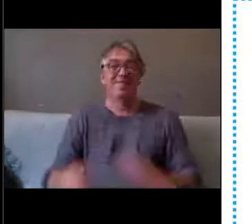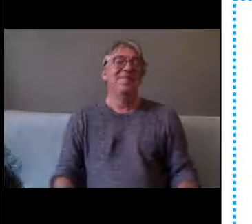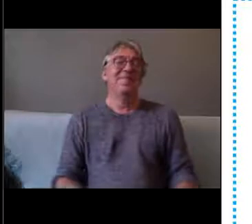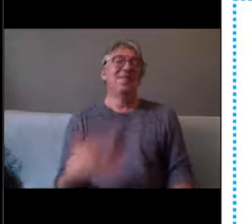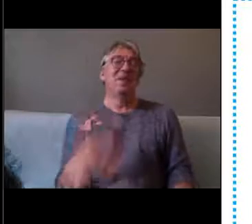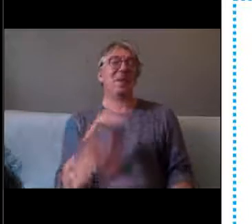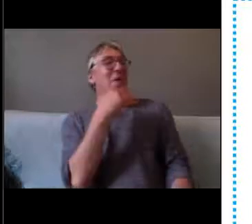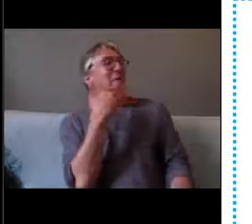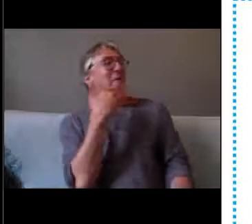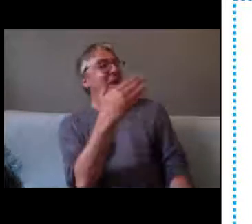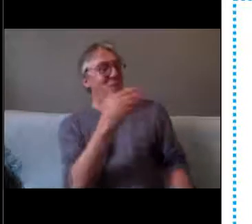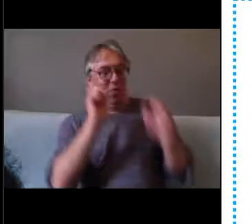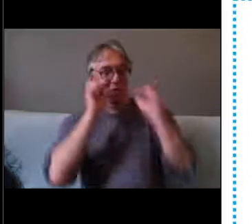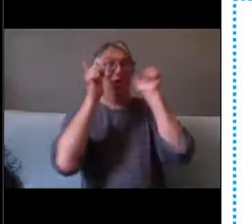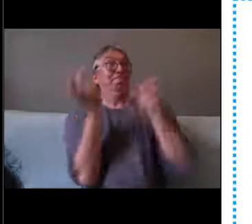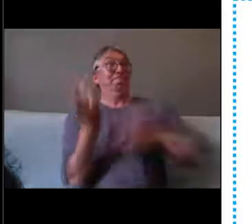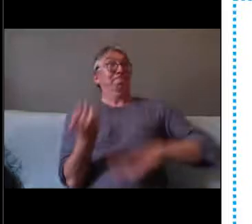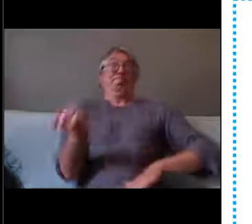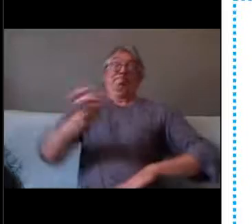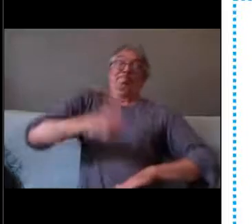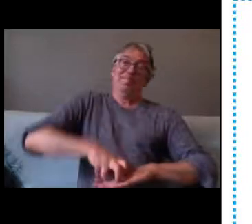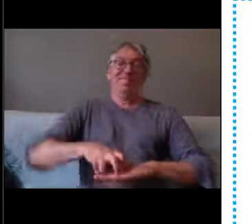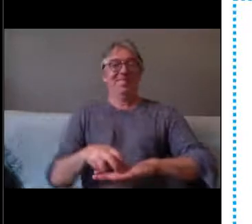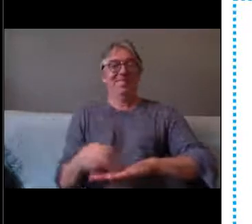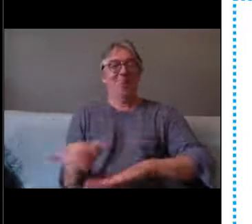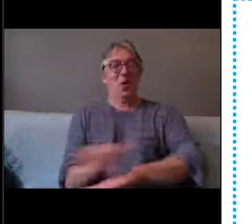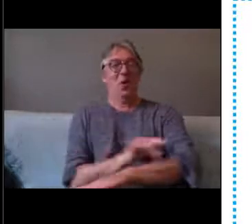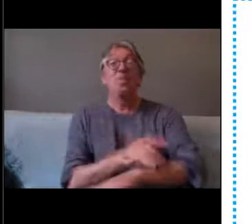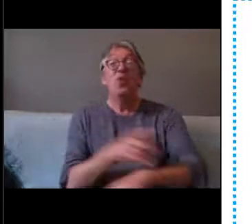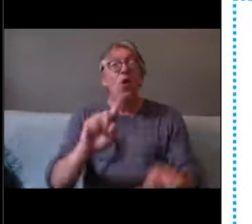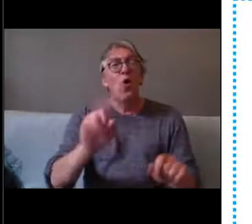I first want to ask you to introduce yourself to know a bit about you.